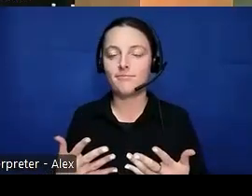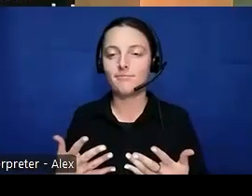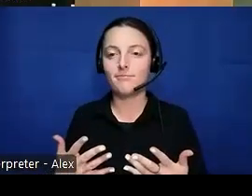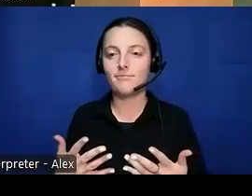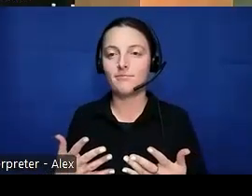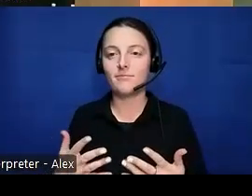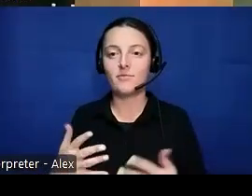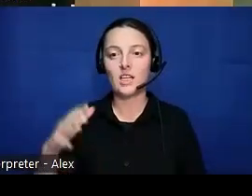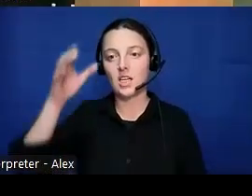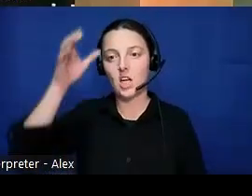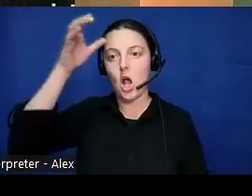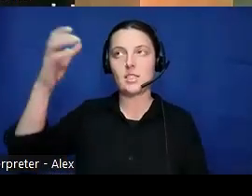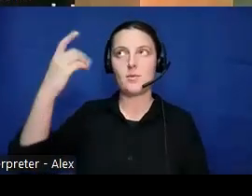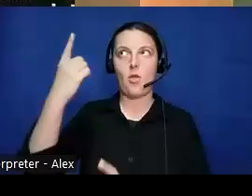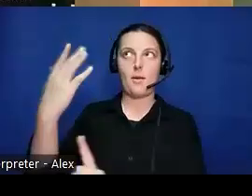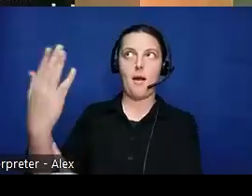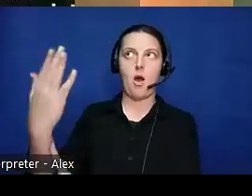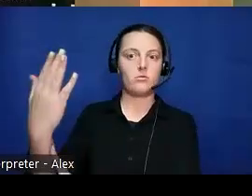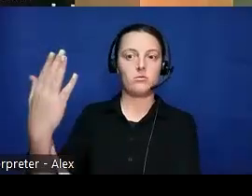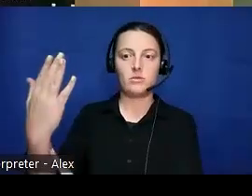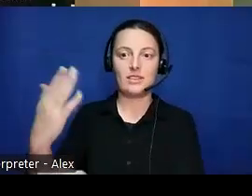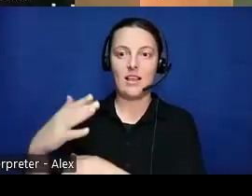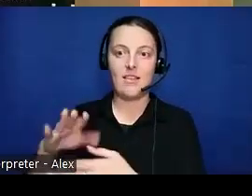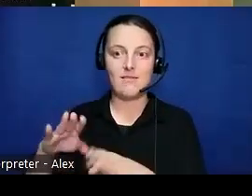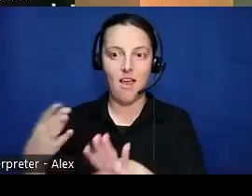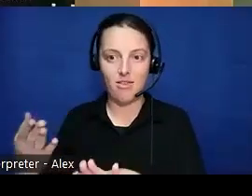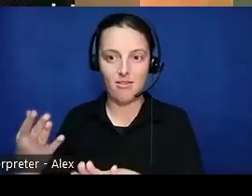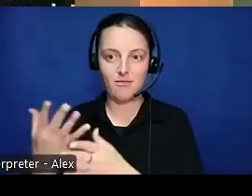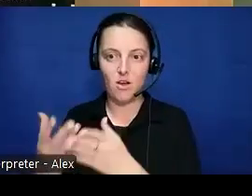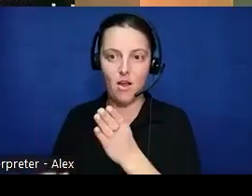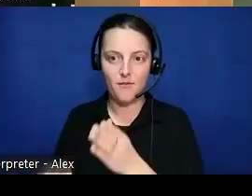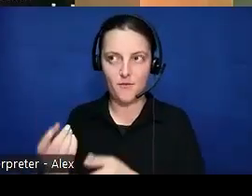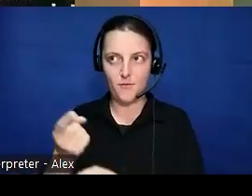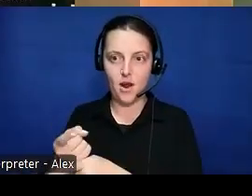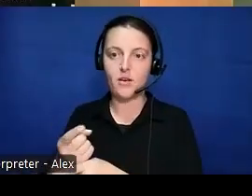are sometimes stresses involved in surviving. Um there's there's the meaning of what you've